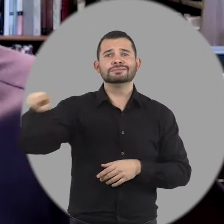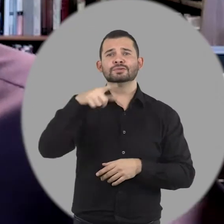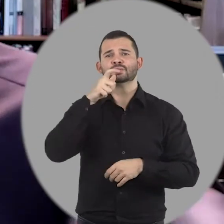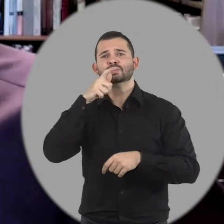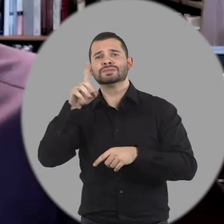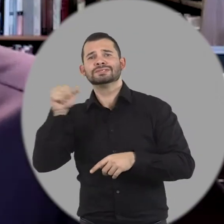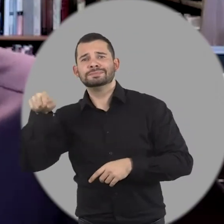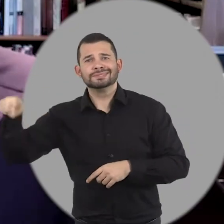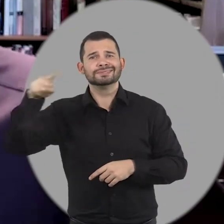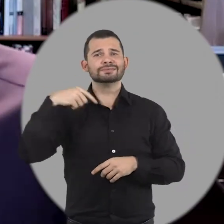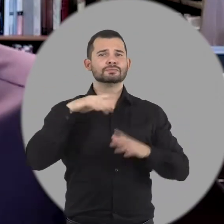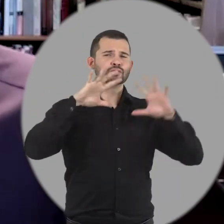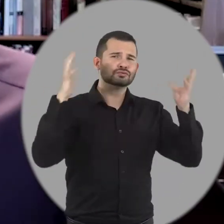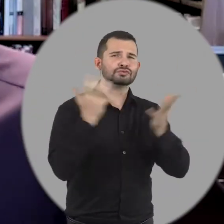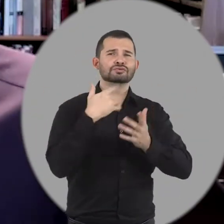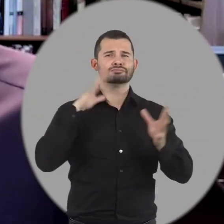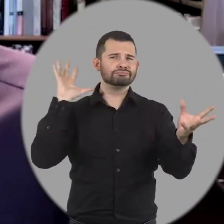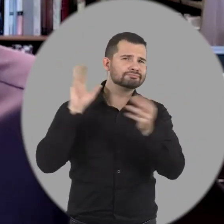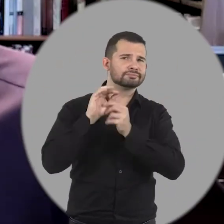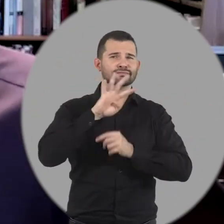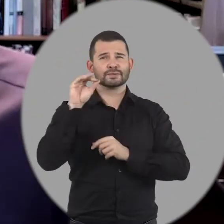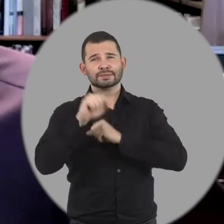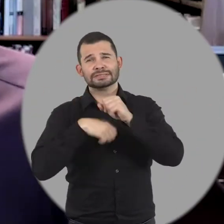over the past four decades have meant to me. And there is power,